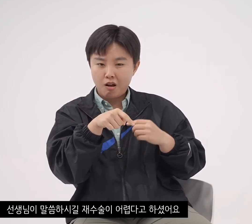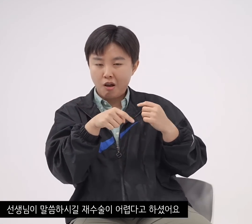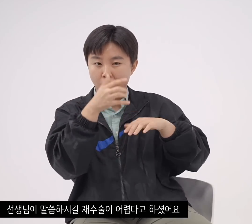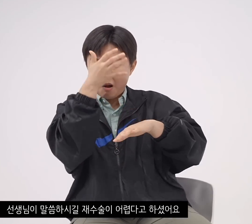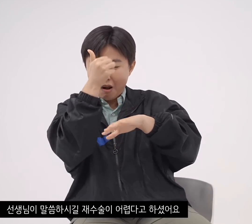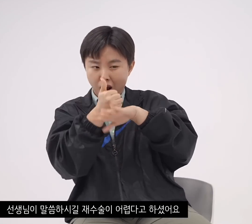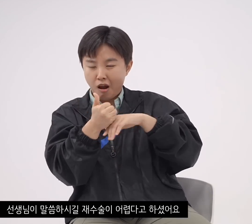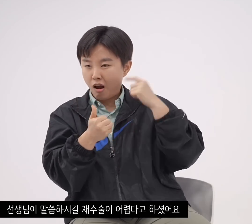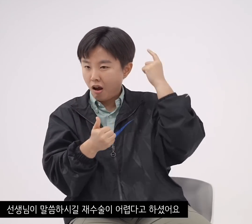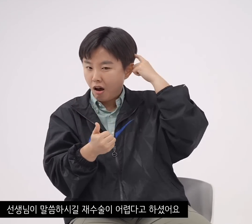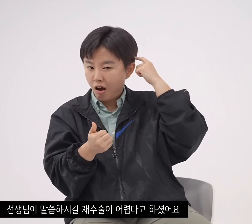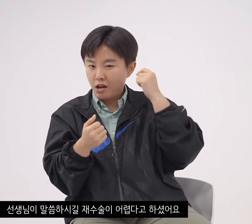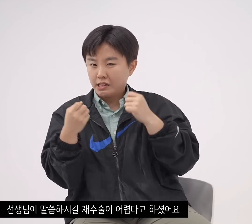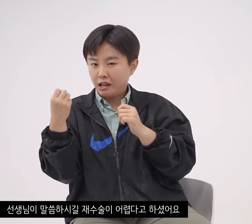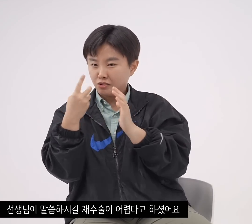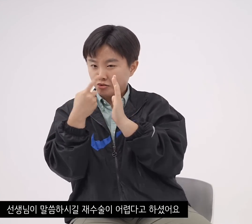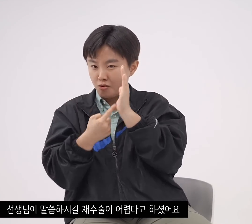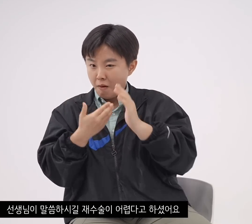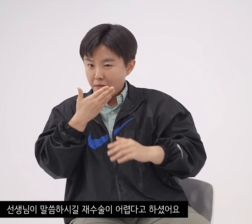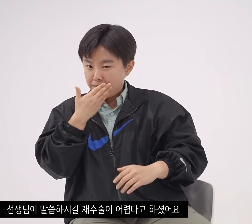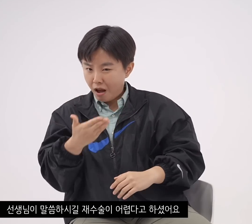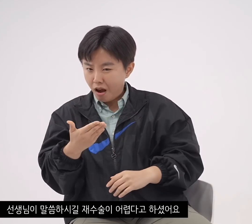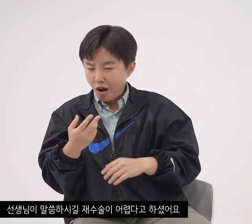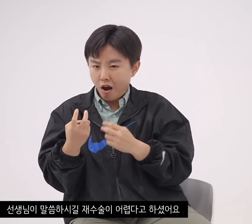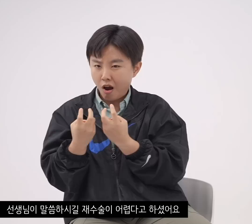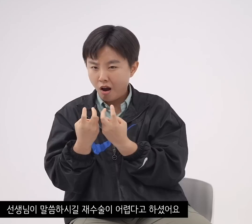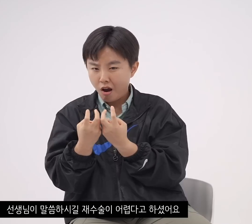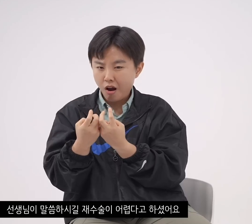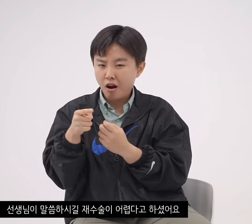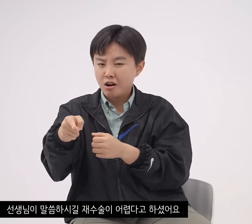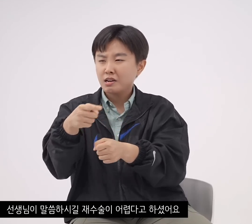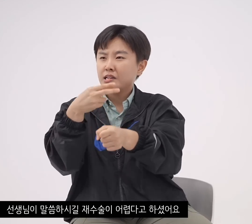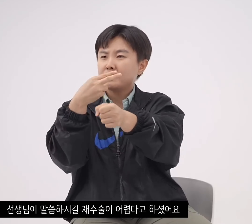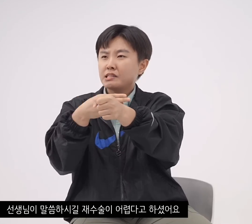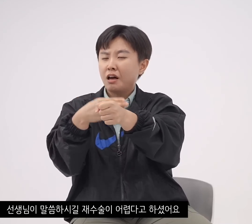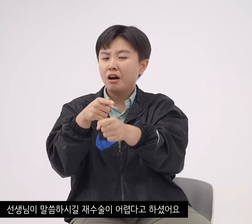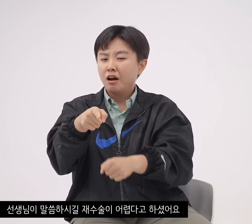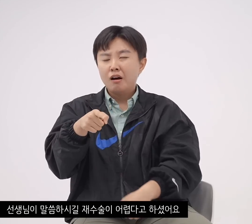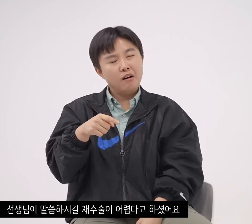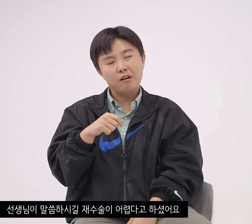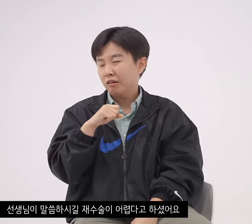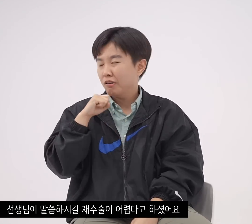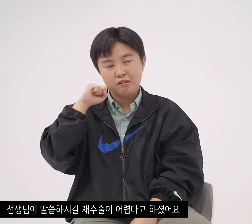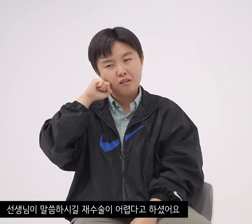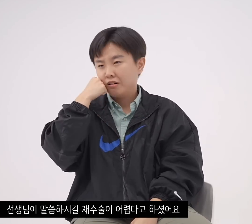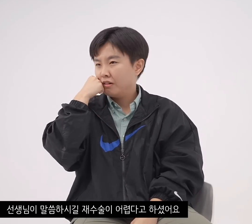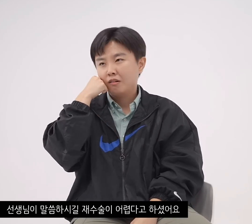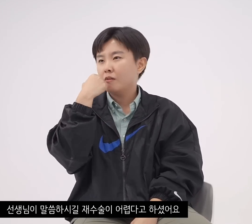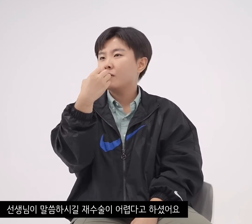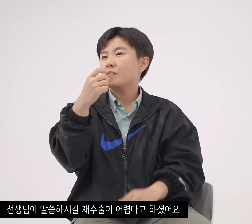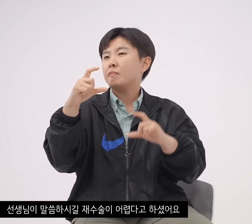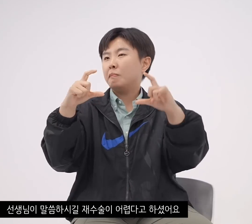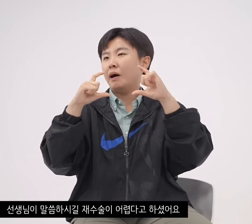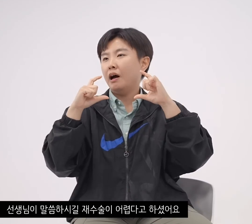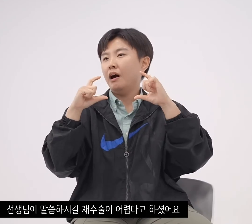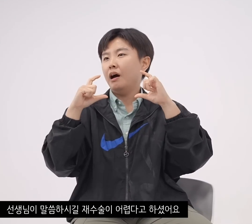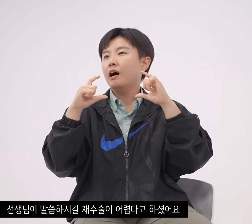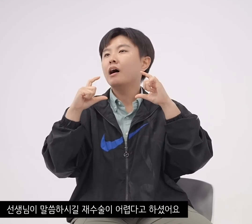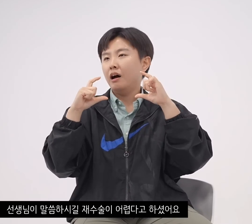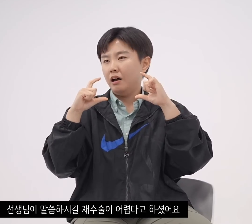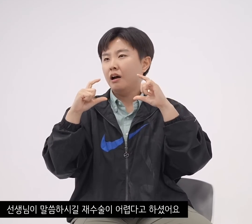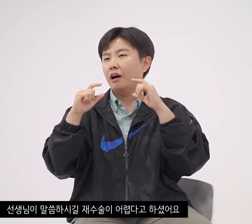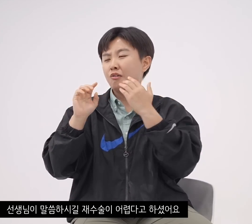The doctor said that reoperation is difficult.